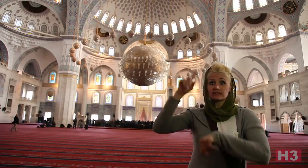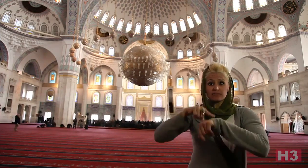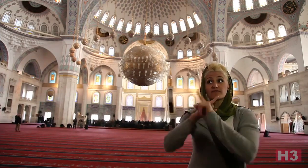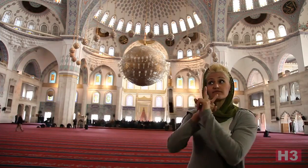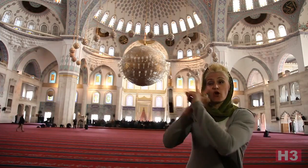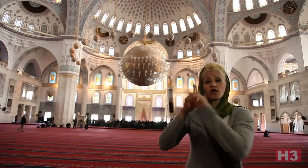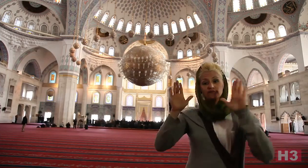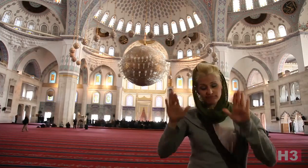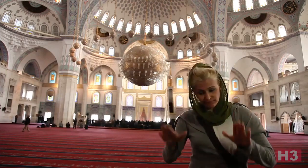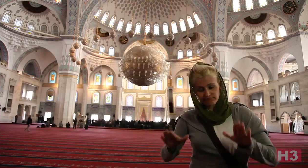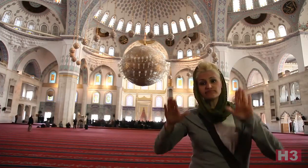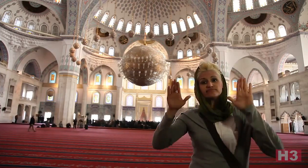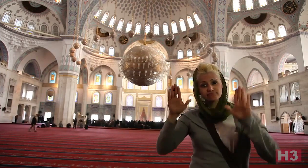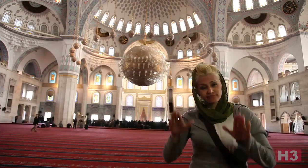Times follow the direction of the sun.